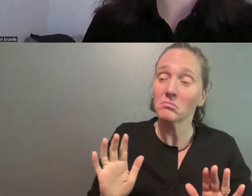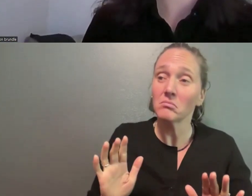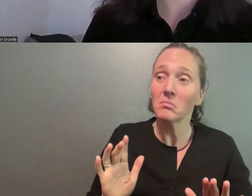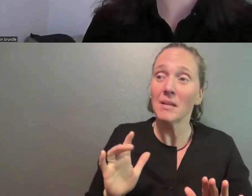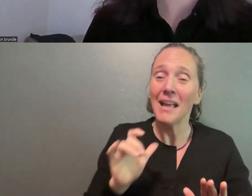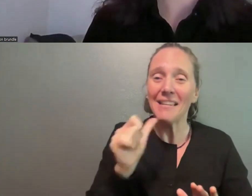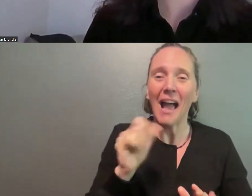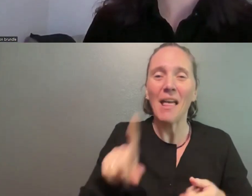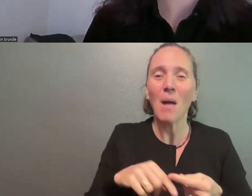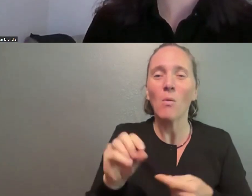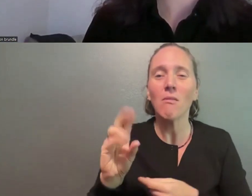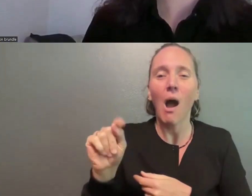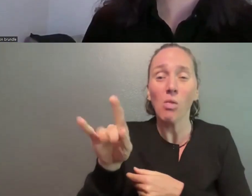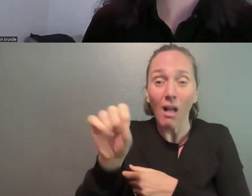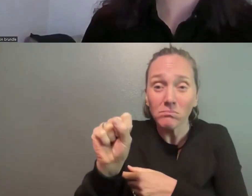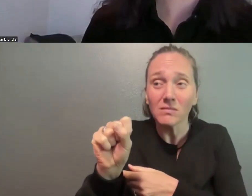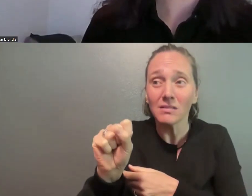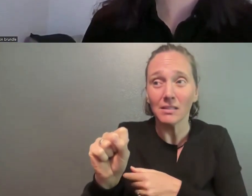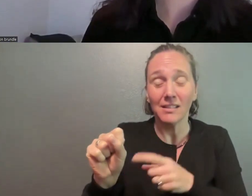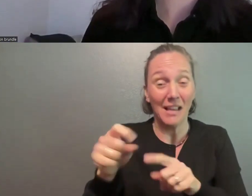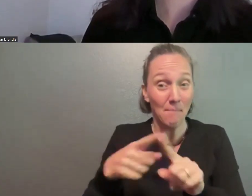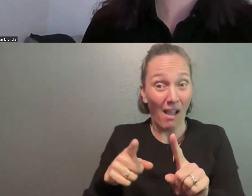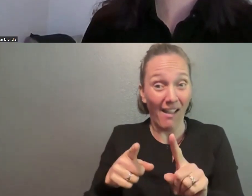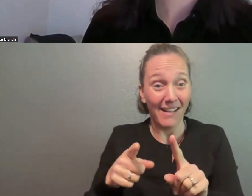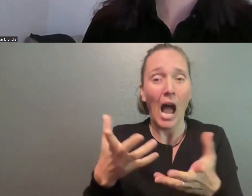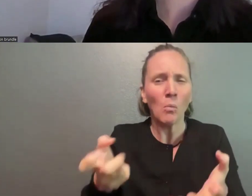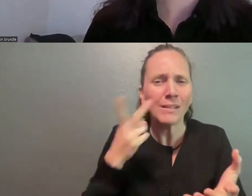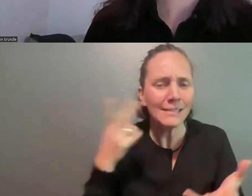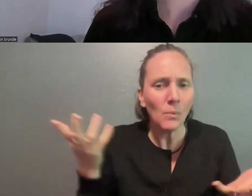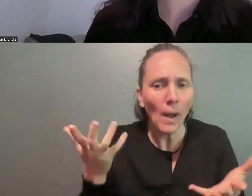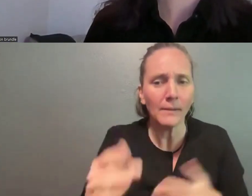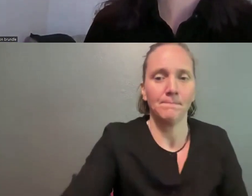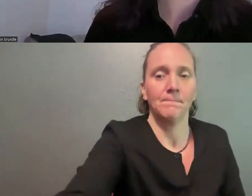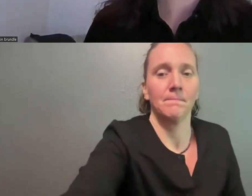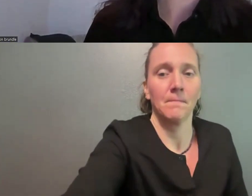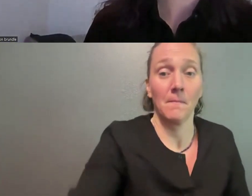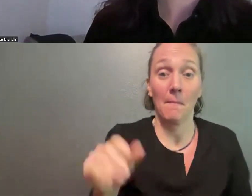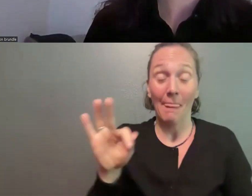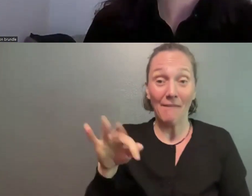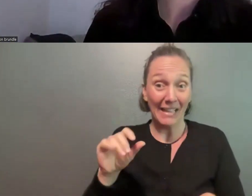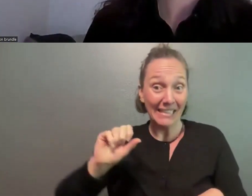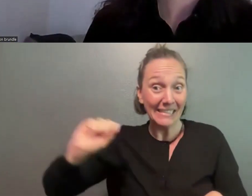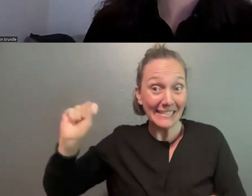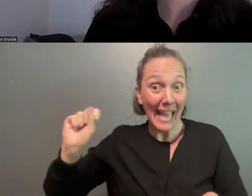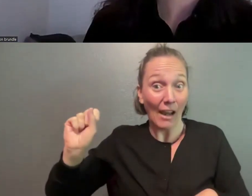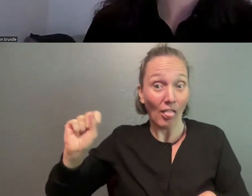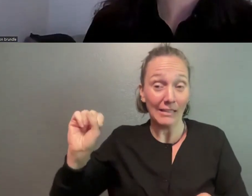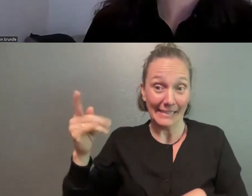but what the fact is, is that it’d be nice to be able to see. Because in the state, in the City of Seattle we make up 3% of the population.